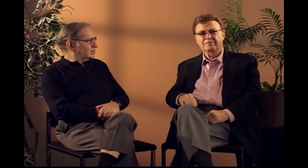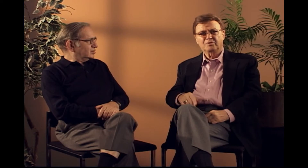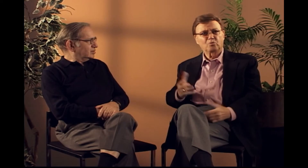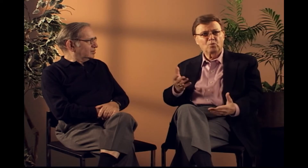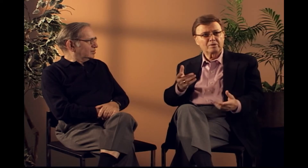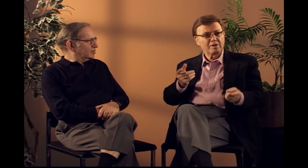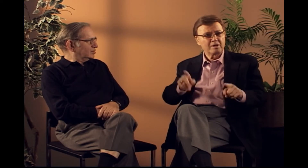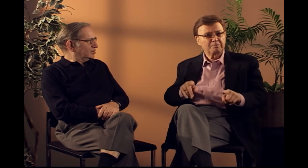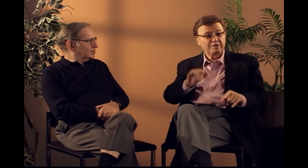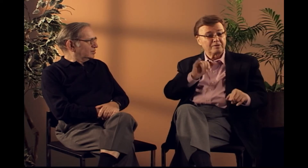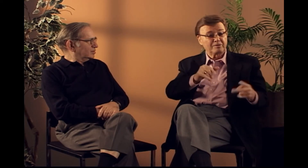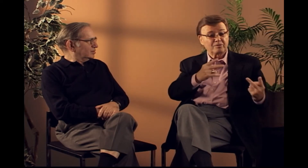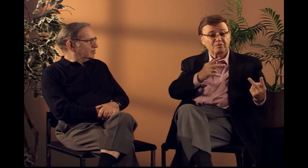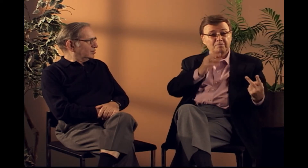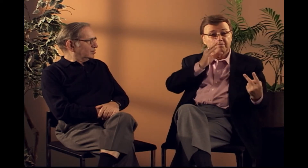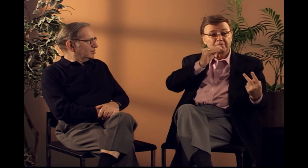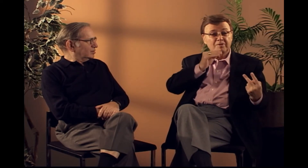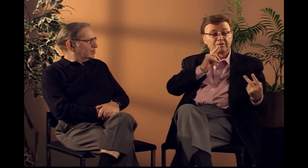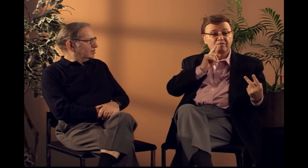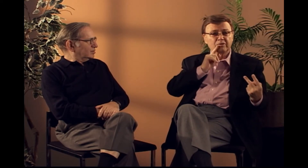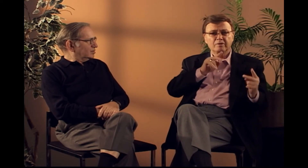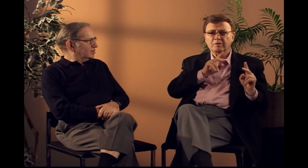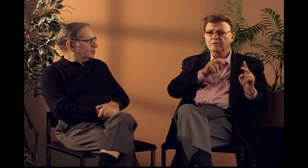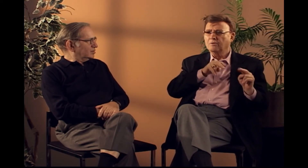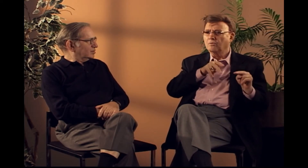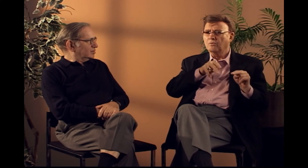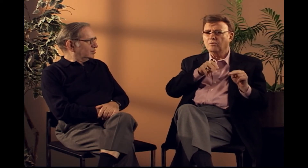At the end of the performance, when it was done, you know, what happened?